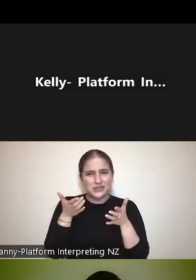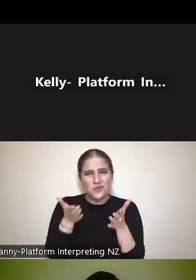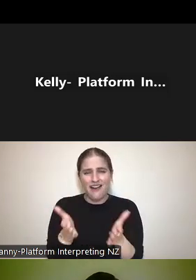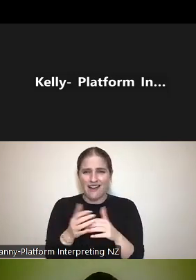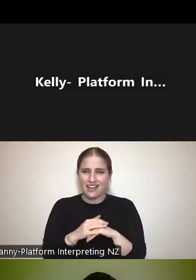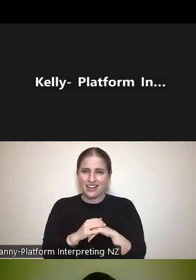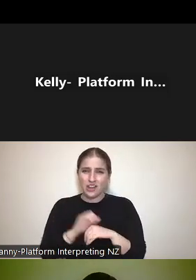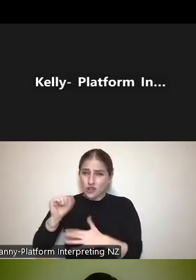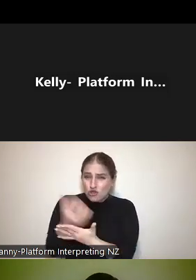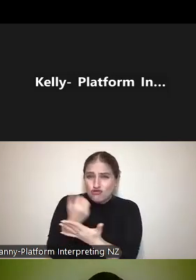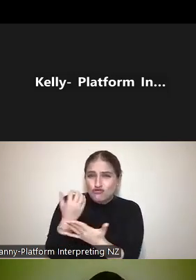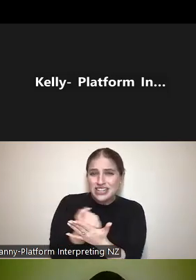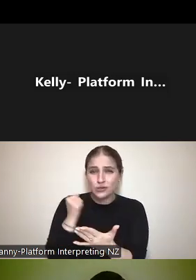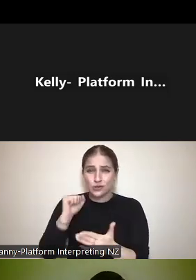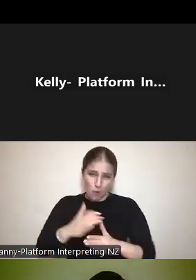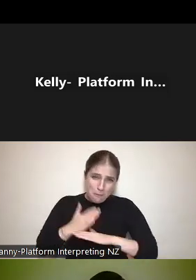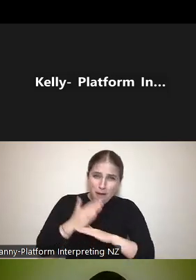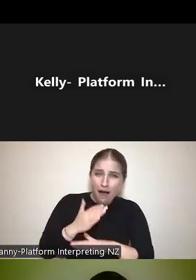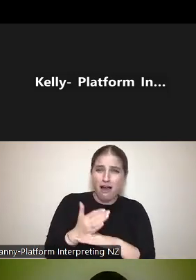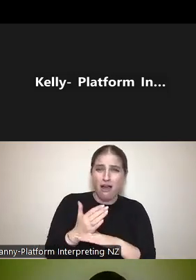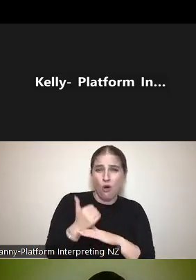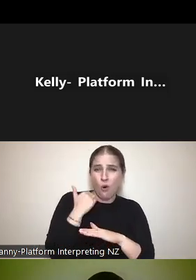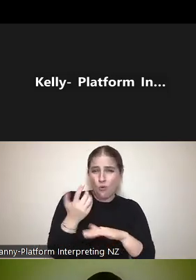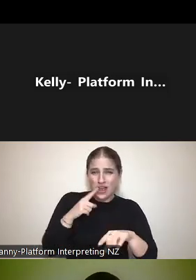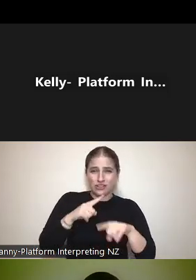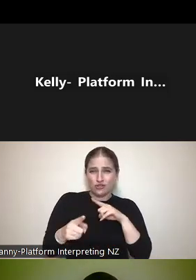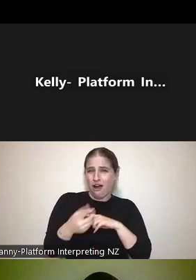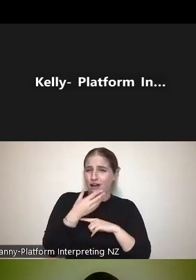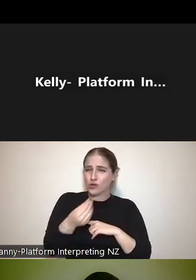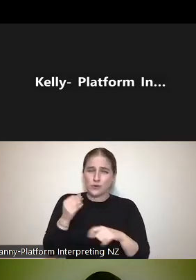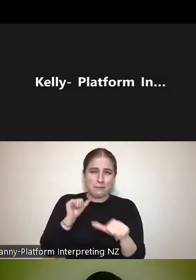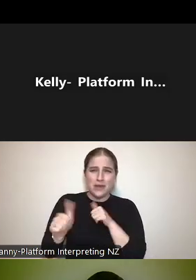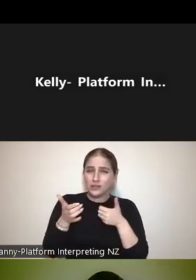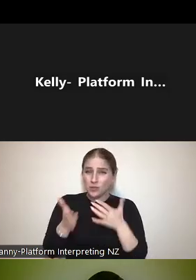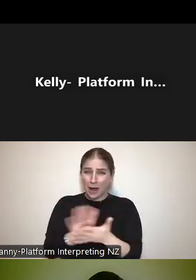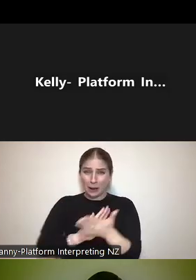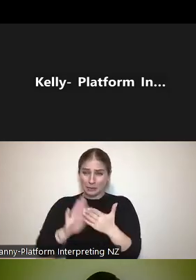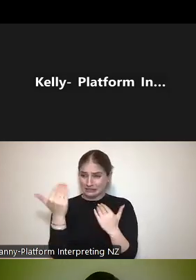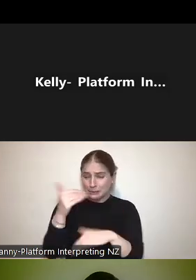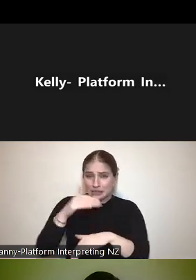always do double duty, so that everything that your limited time and resources goes into,